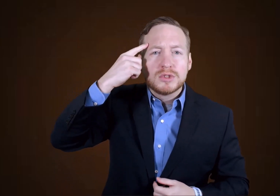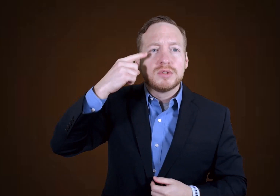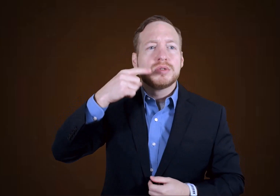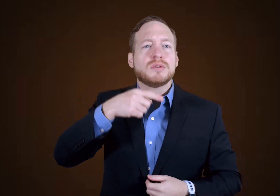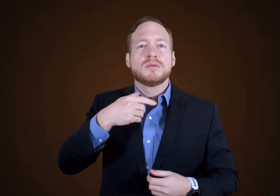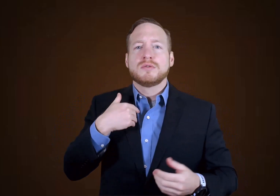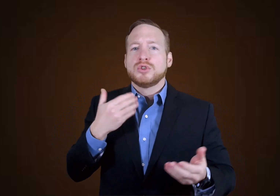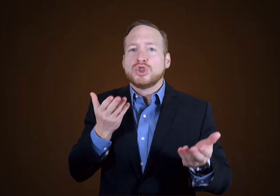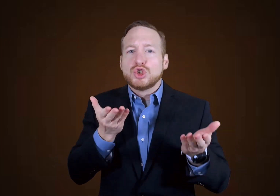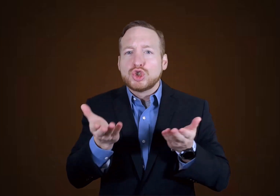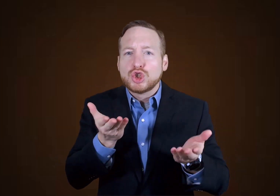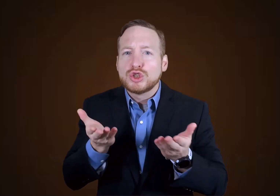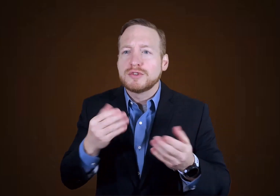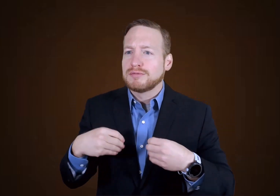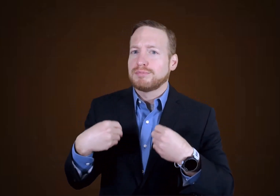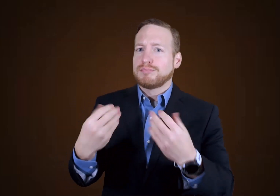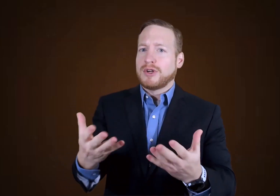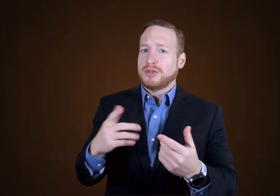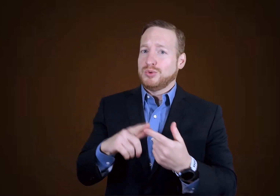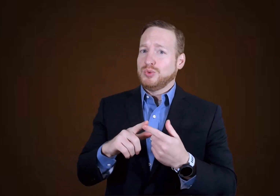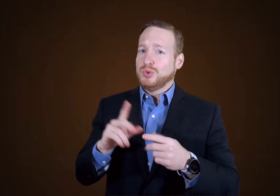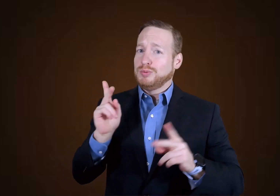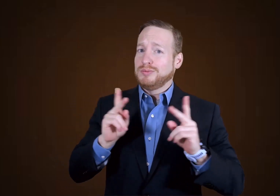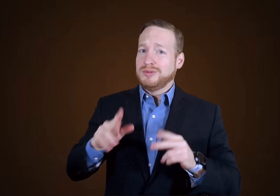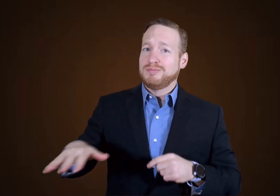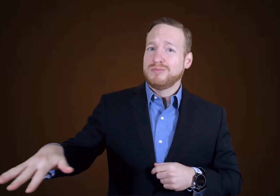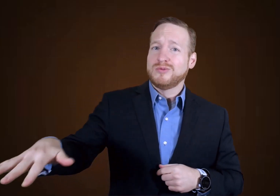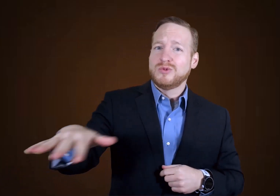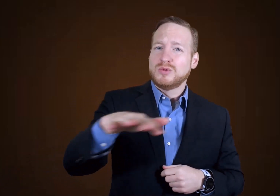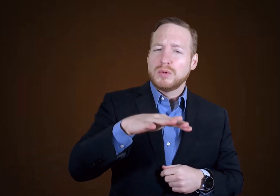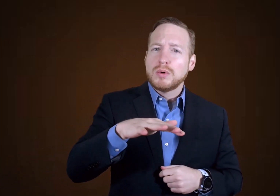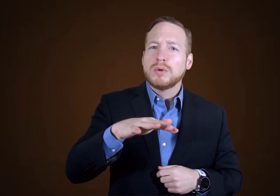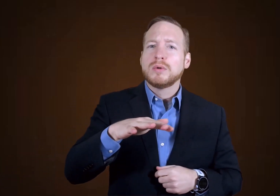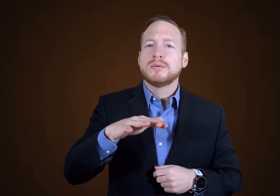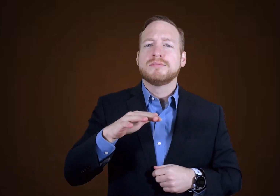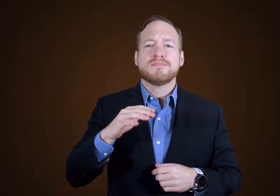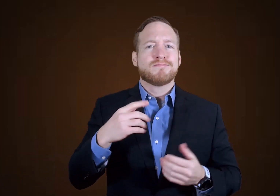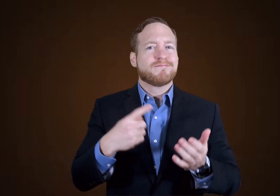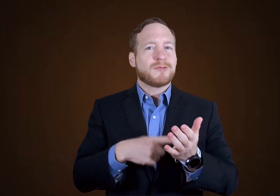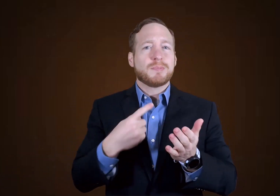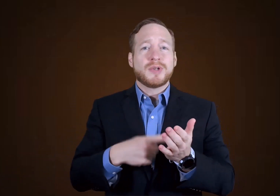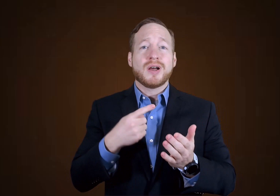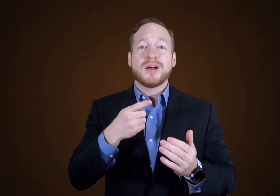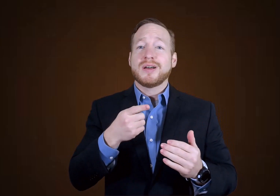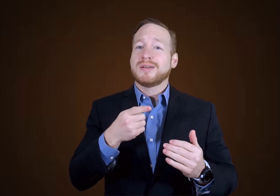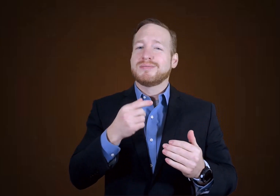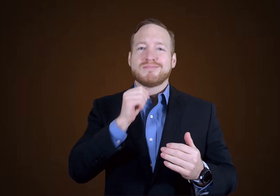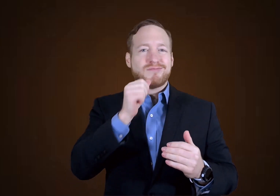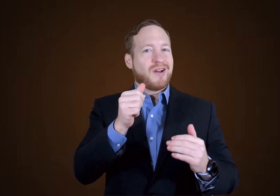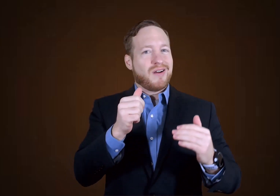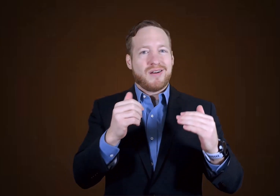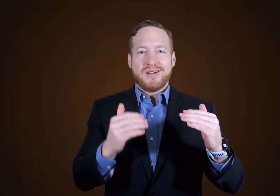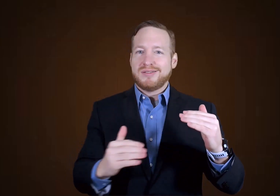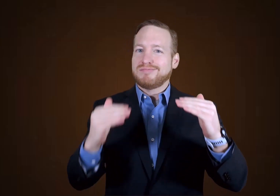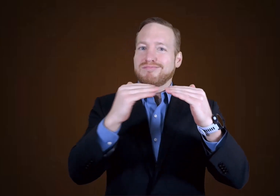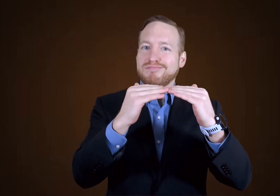in Rhode Island there are government services theoretically they're available to everyone